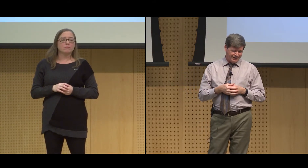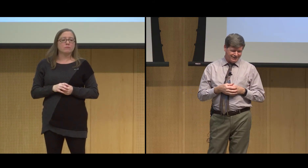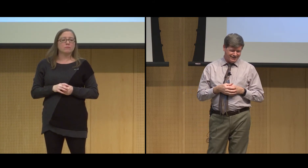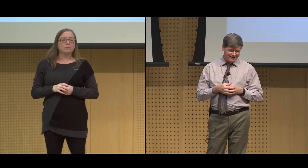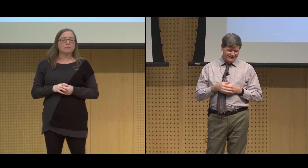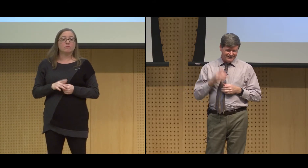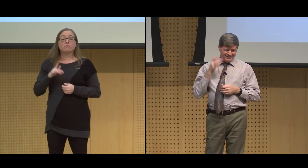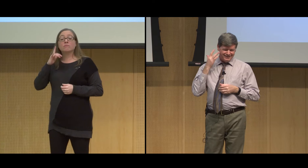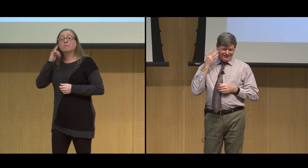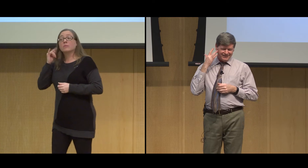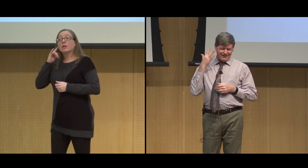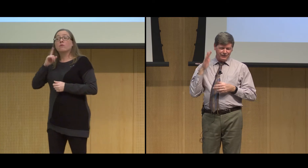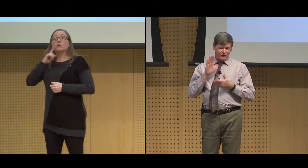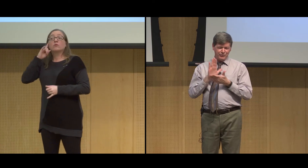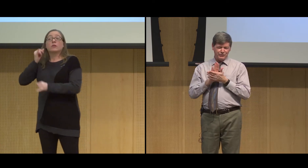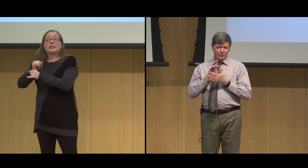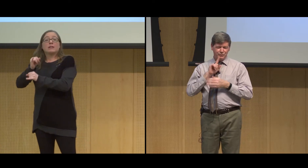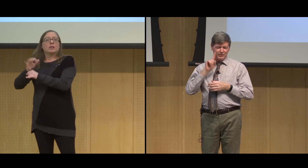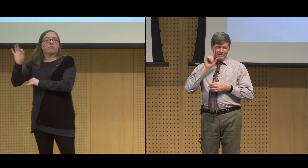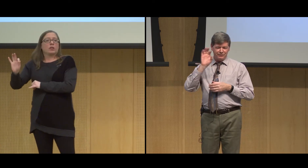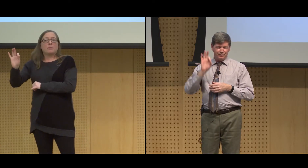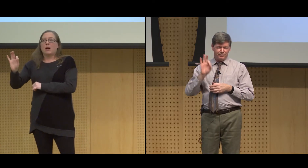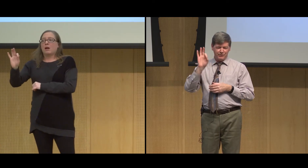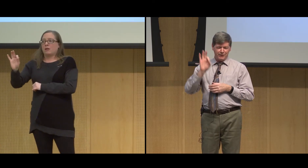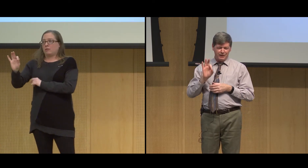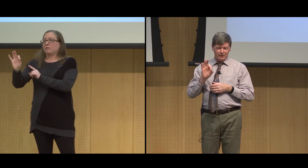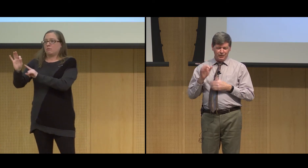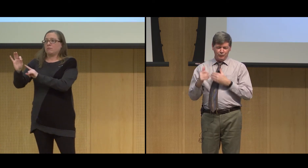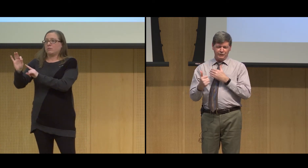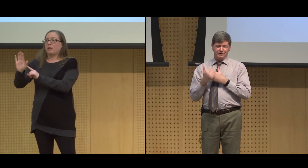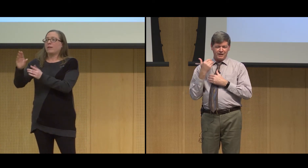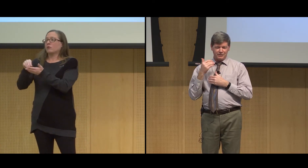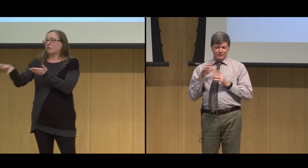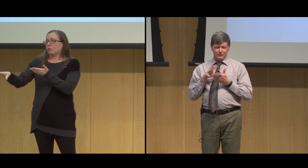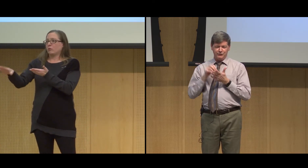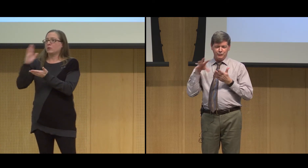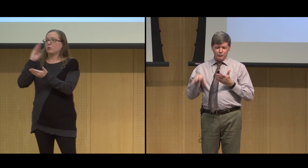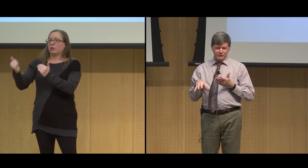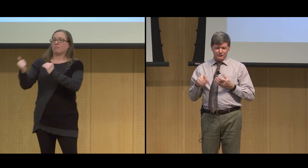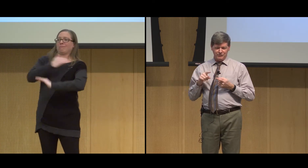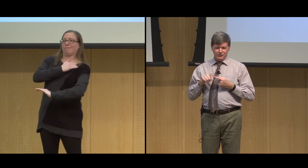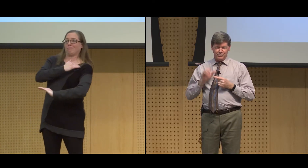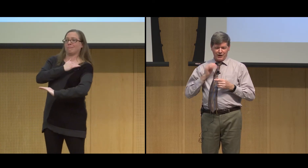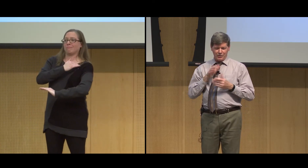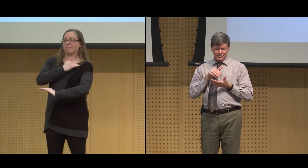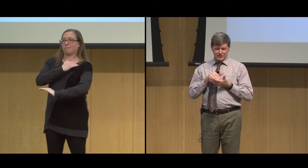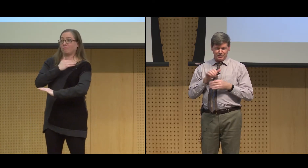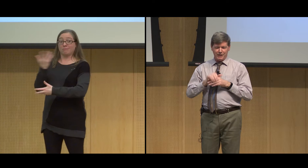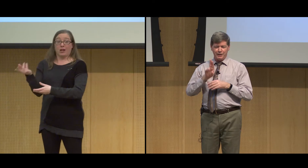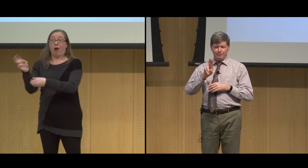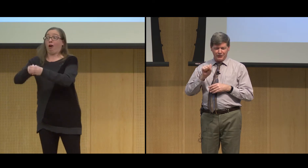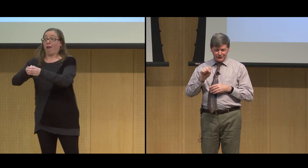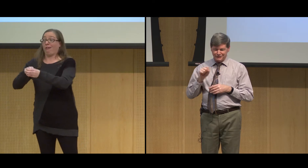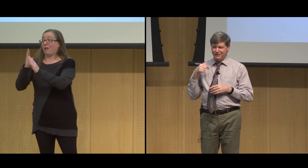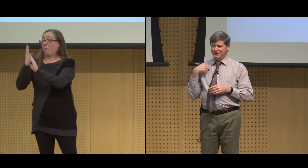and, uh, California School for the Deaf in Fremont would send students to our center on a bus,